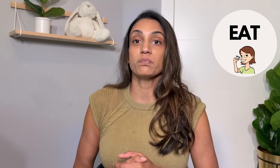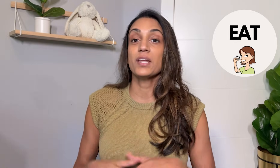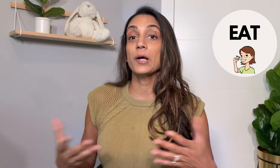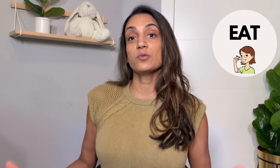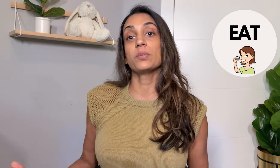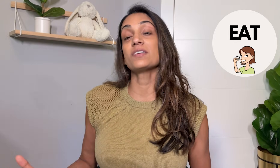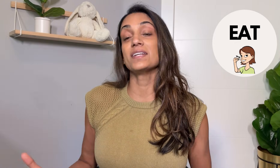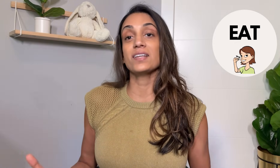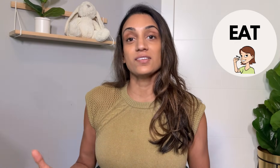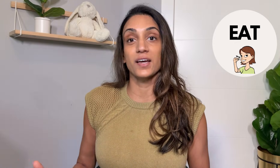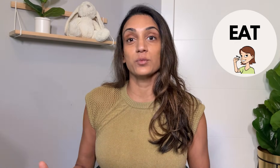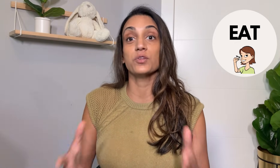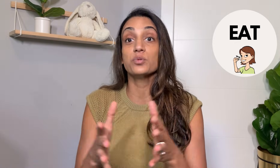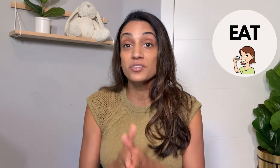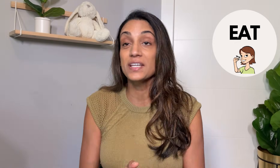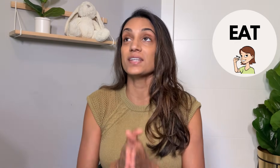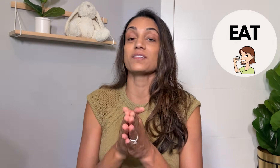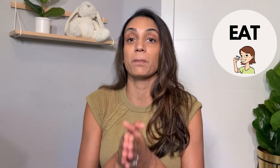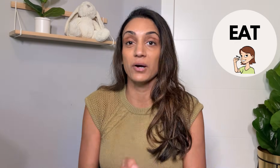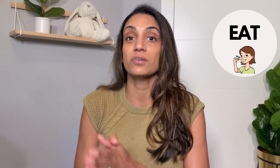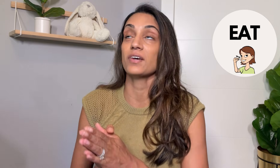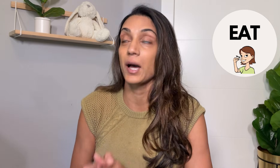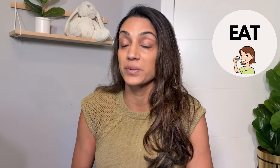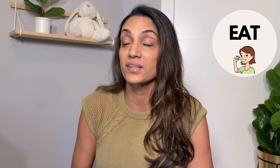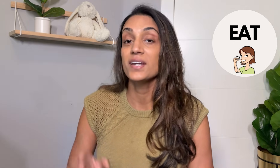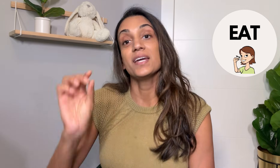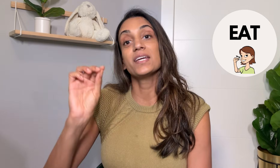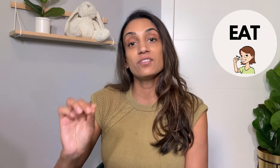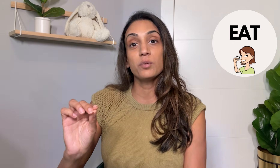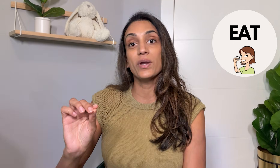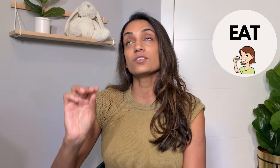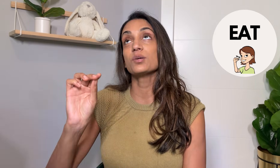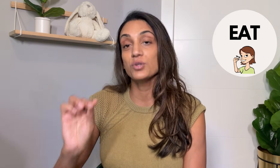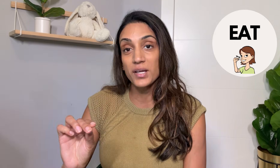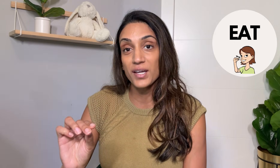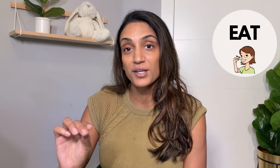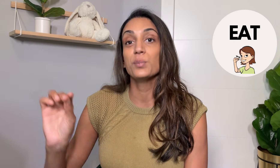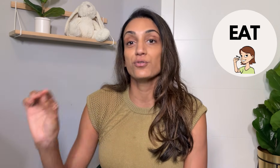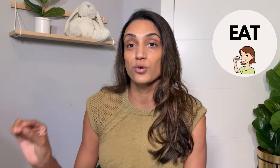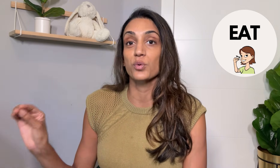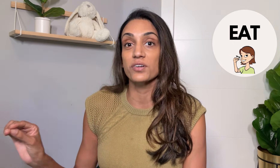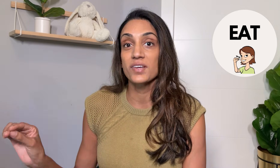It helps babies connect the sign with the routine that is about to happen. It gives them a way to communicate before words.